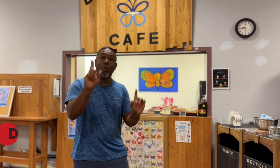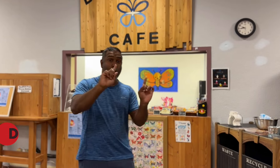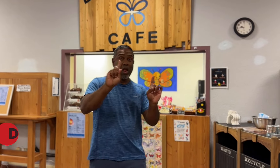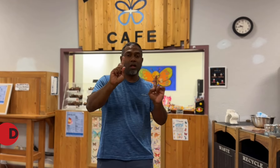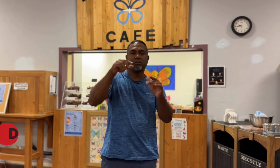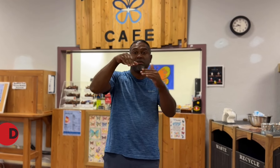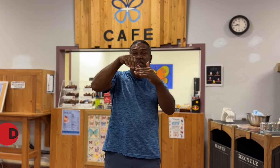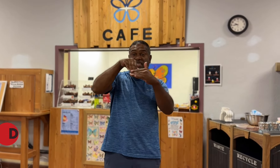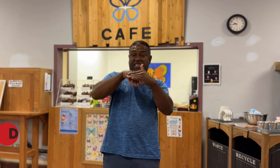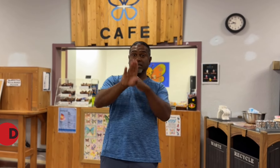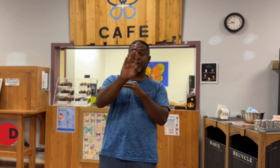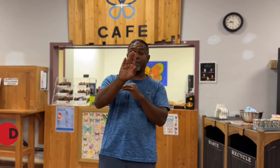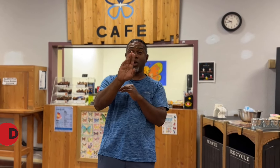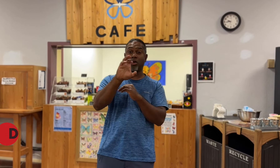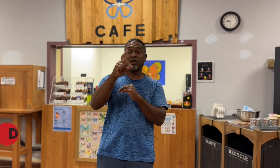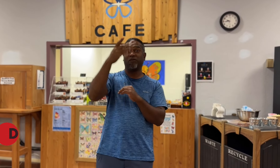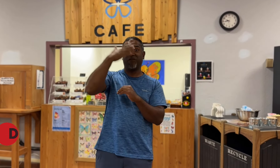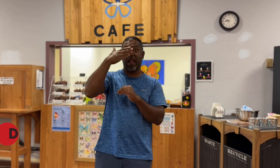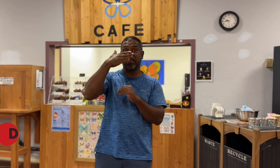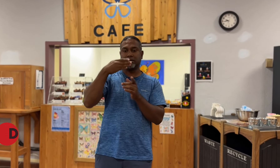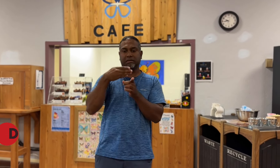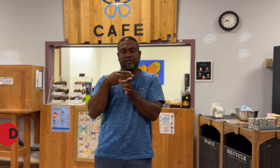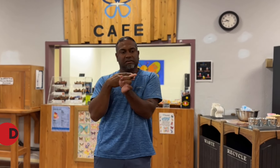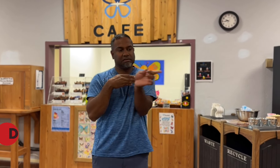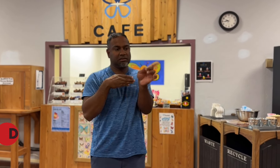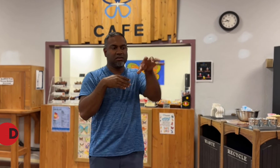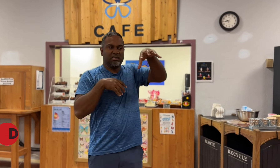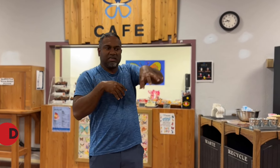Where, when you enter the entrance to the main BRCCED in North York at Bayview